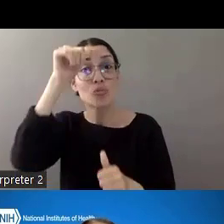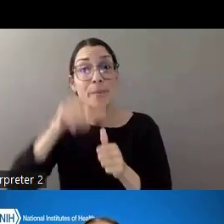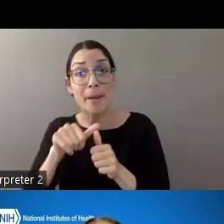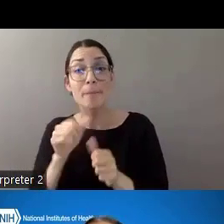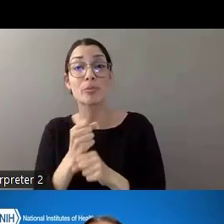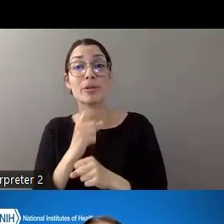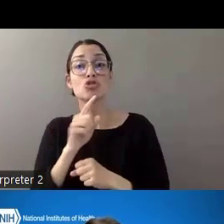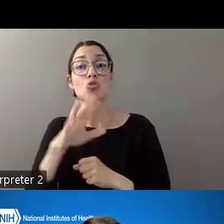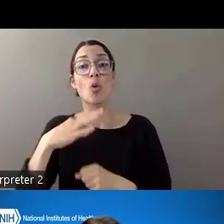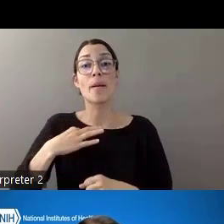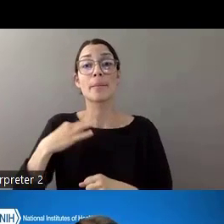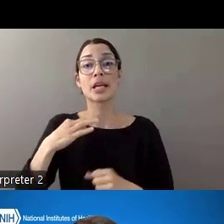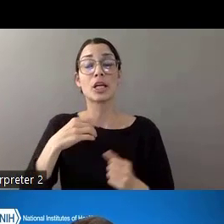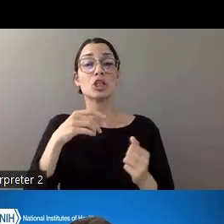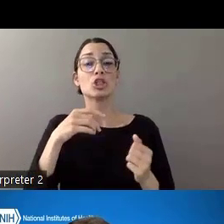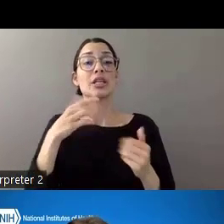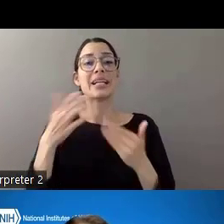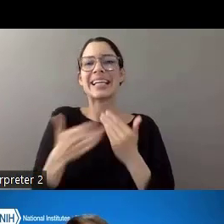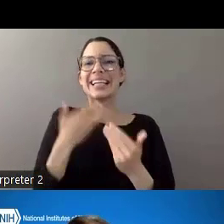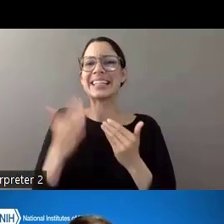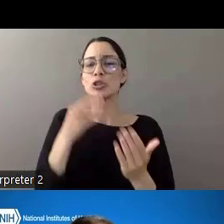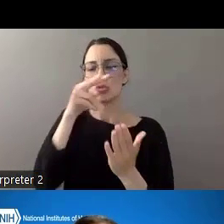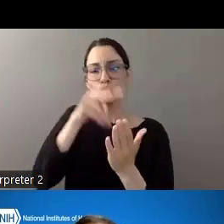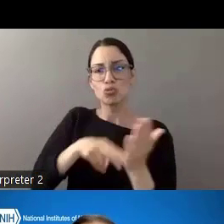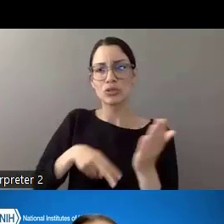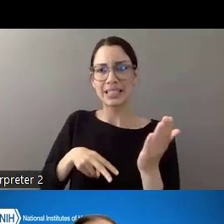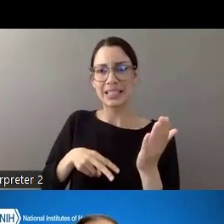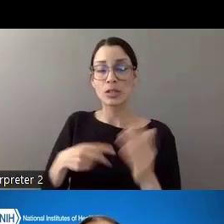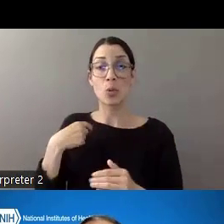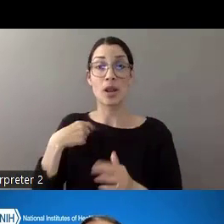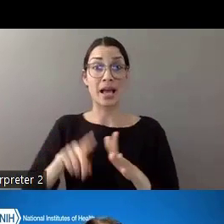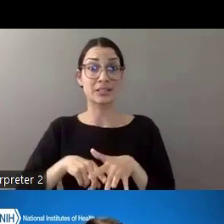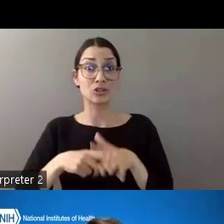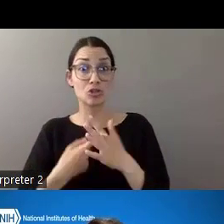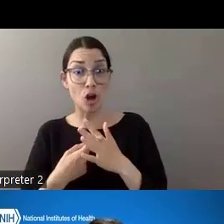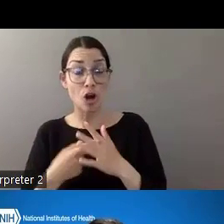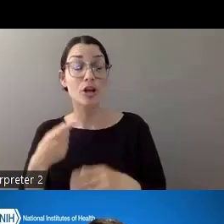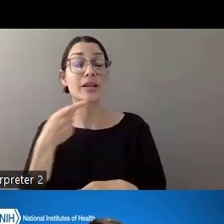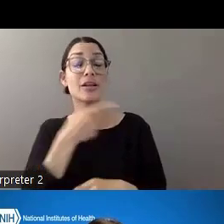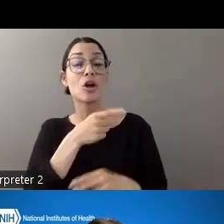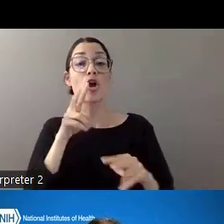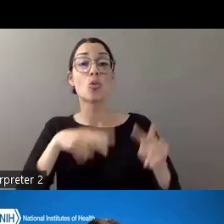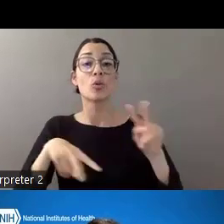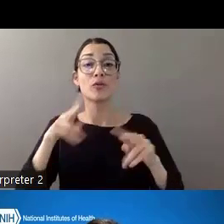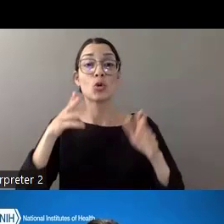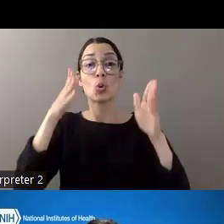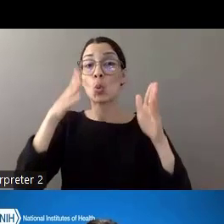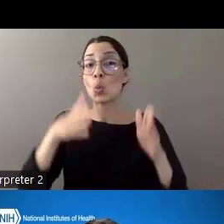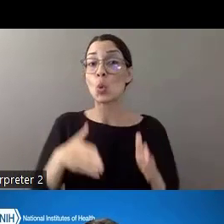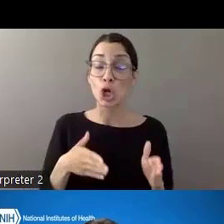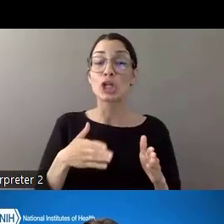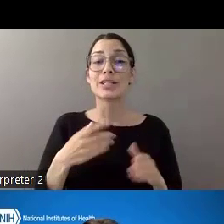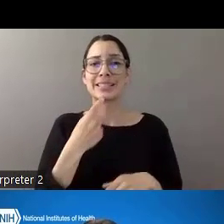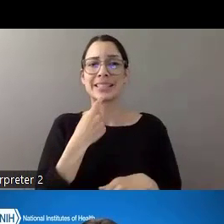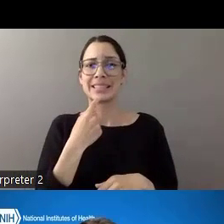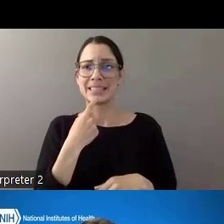When I started at NIH, one of the people training me said that reviewers are reading applications and research strategies when they're on their treadmill,